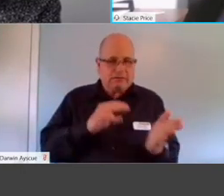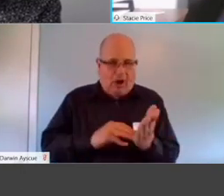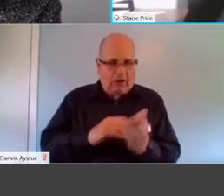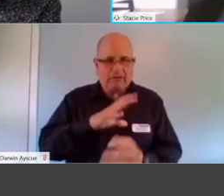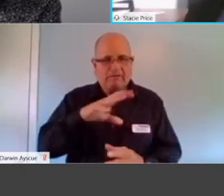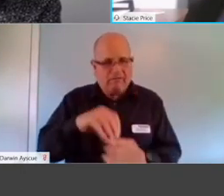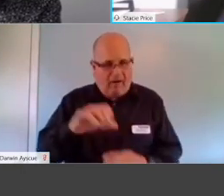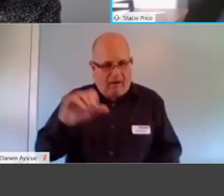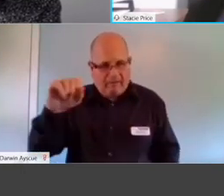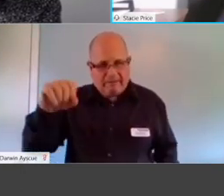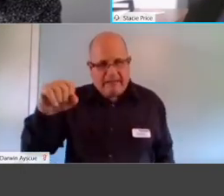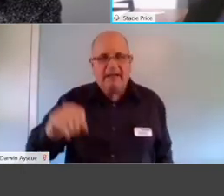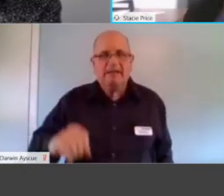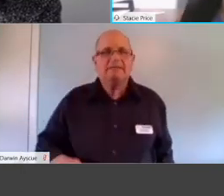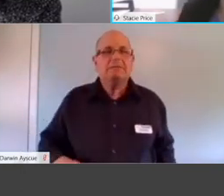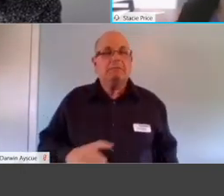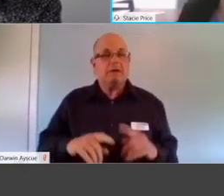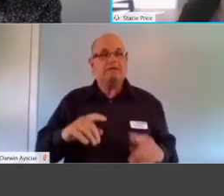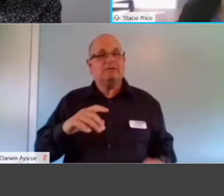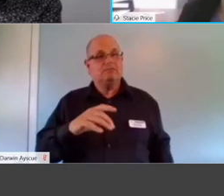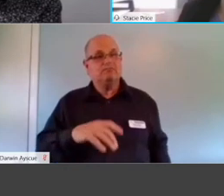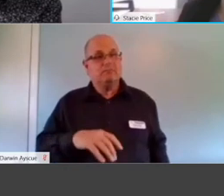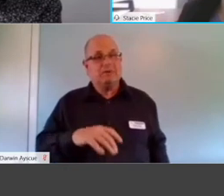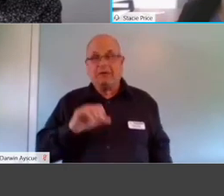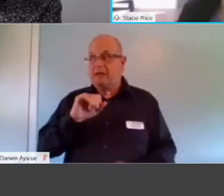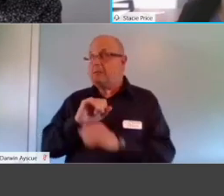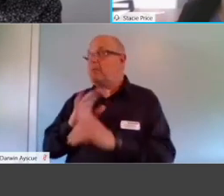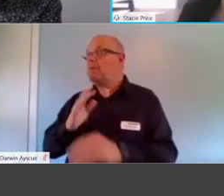They don't just have to take the employee's word for it, well, I want this.